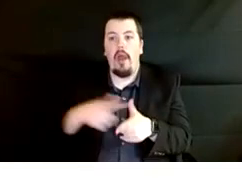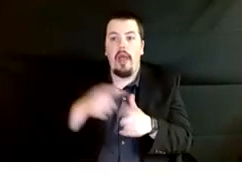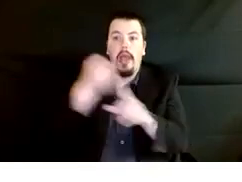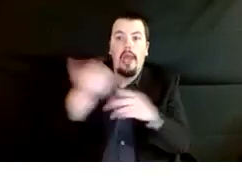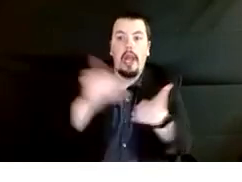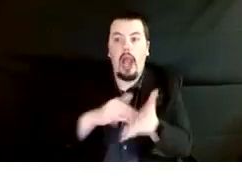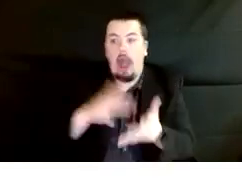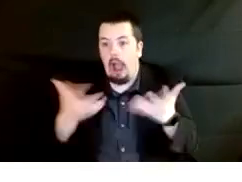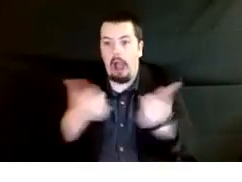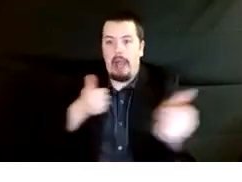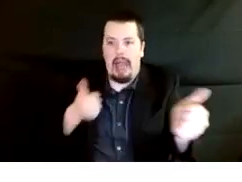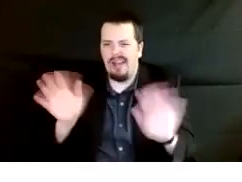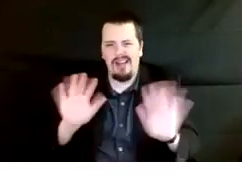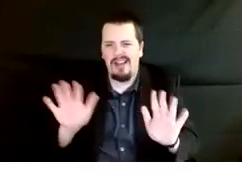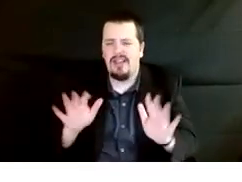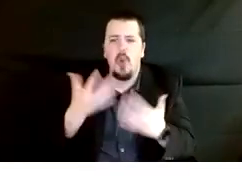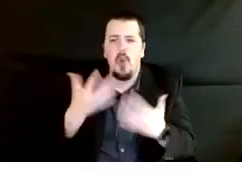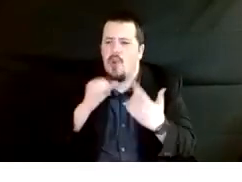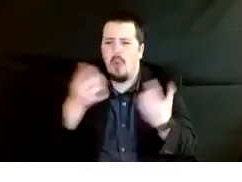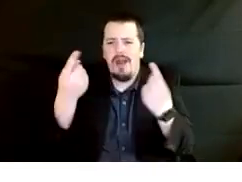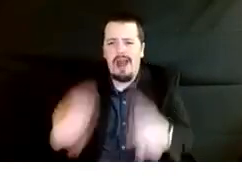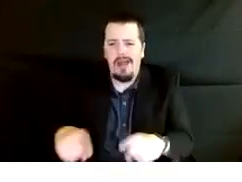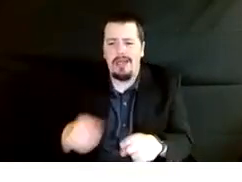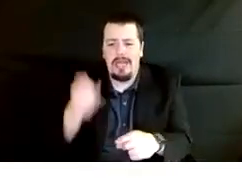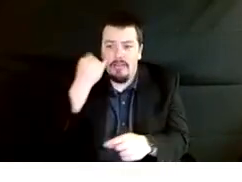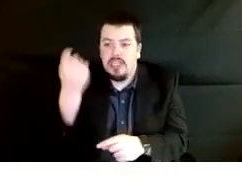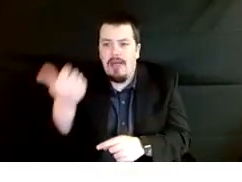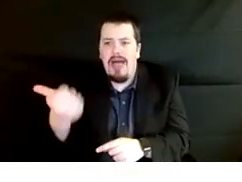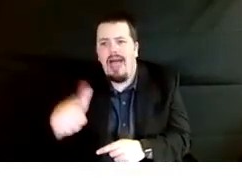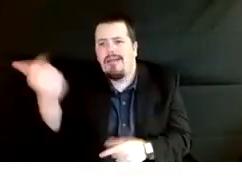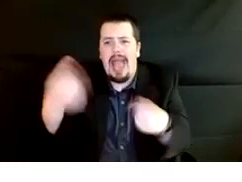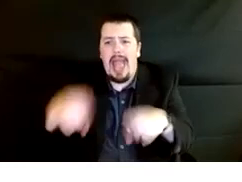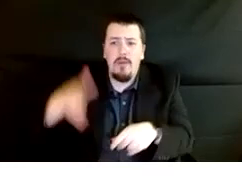but we also don't want to get to a point where something else happens and we think oh my gosh